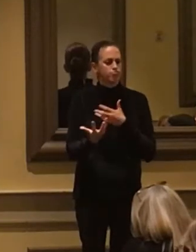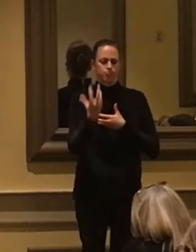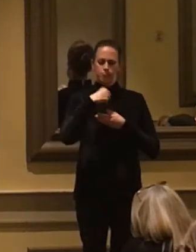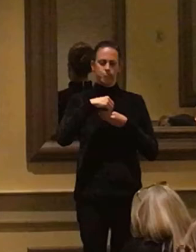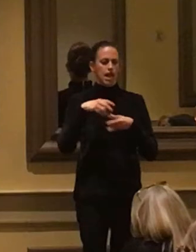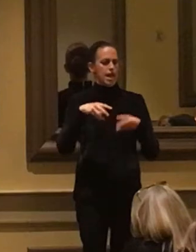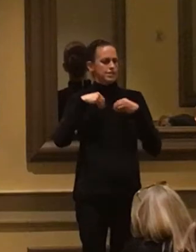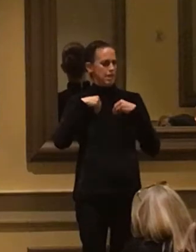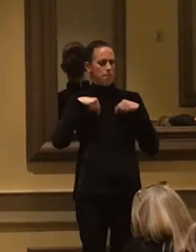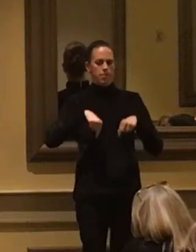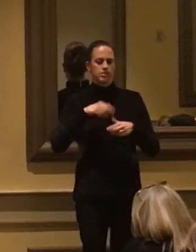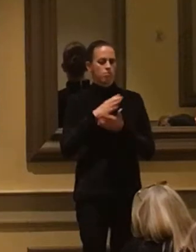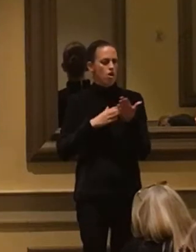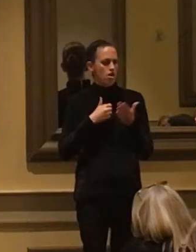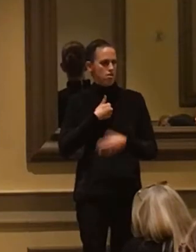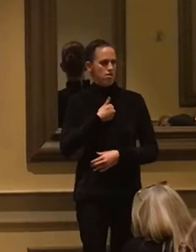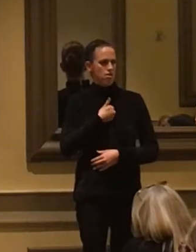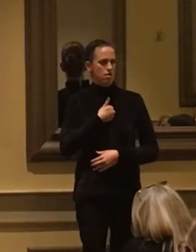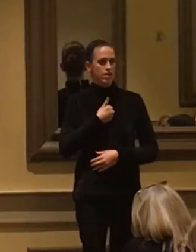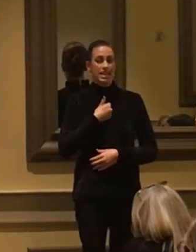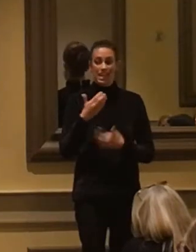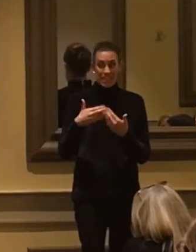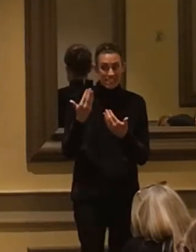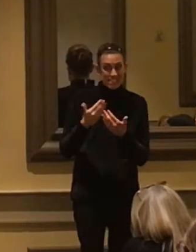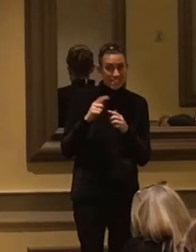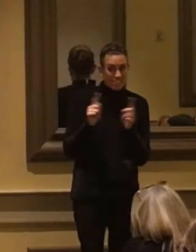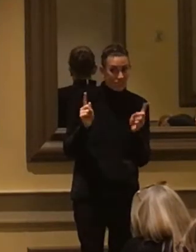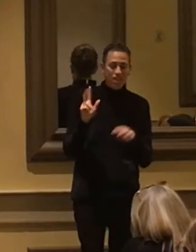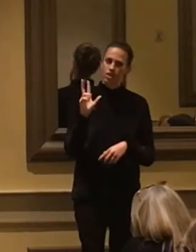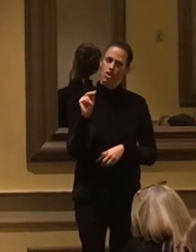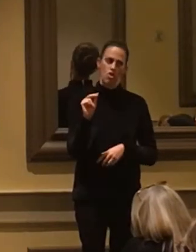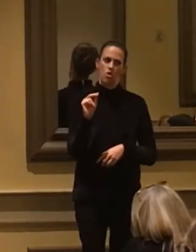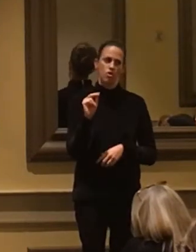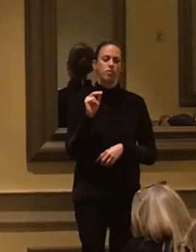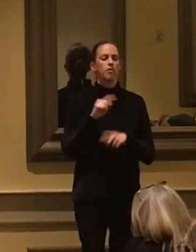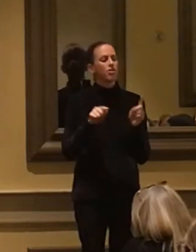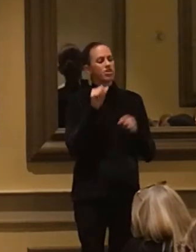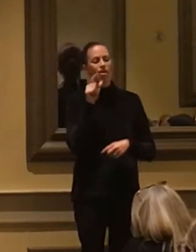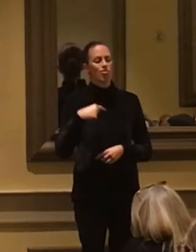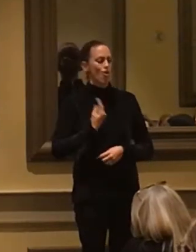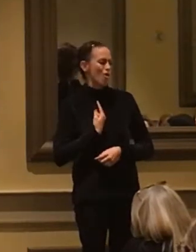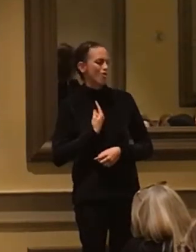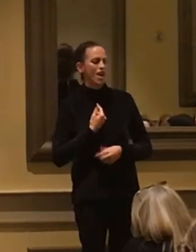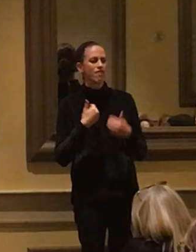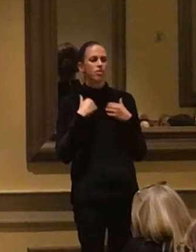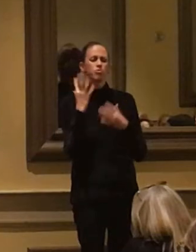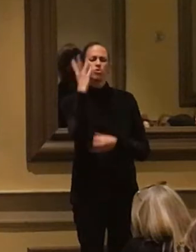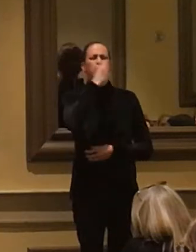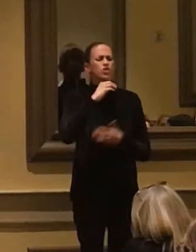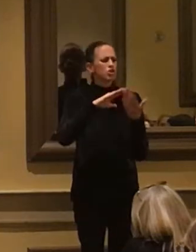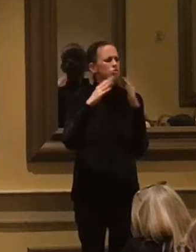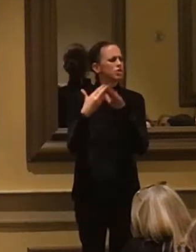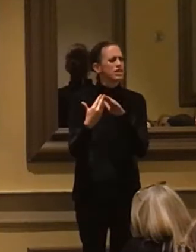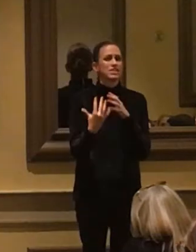because while it's not easy being different, you aren't alone. You have a beautiful community that gets up, that feels like home to us